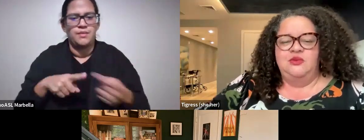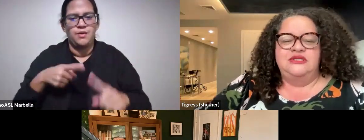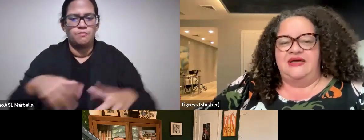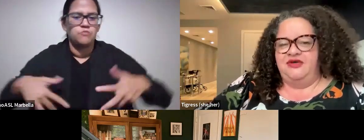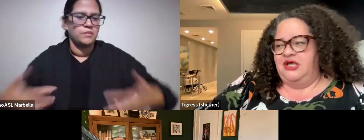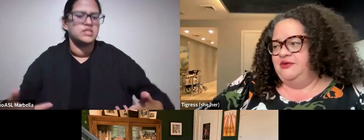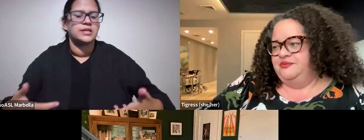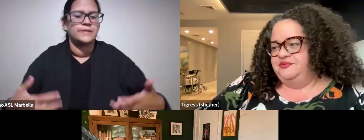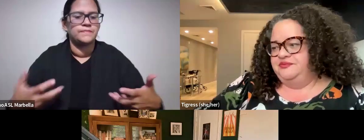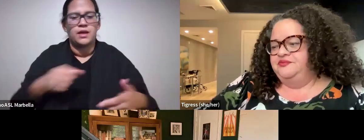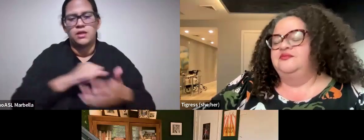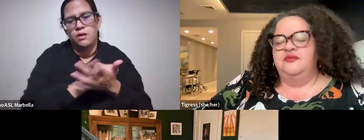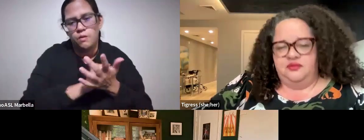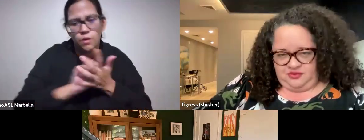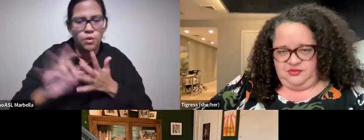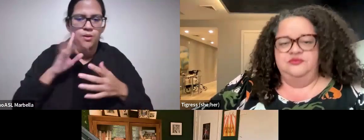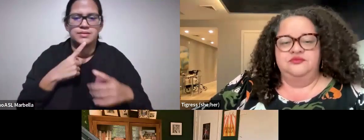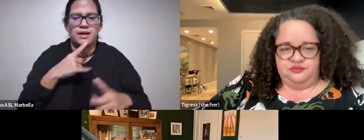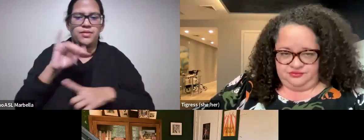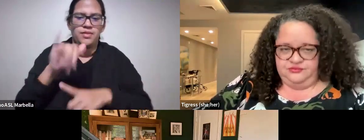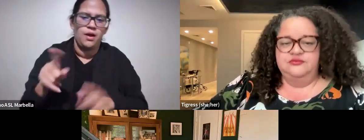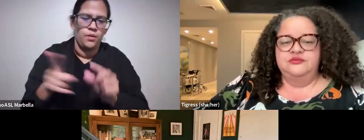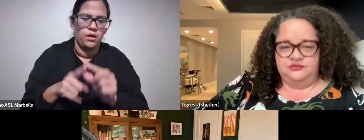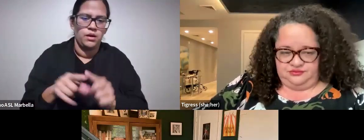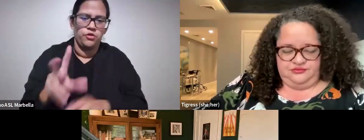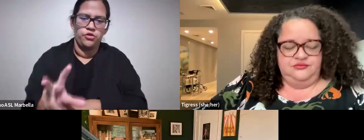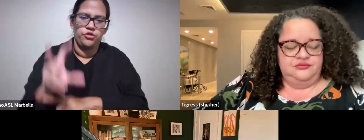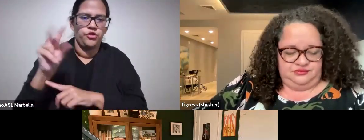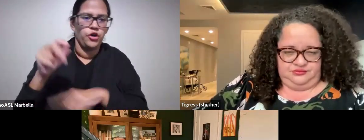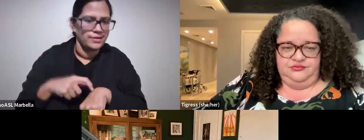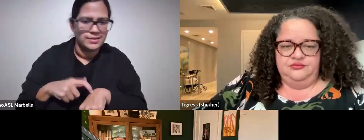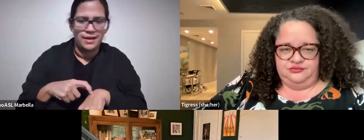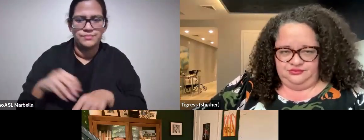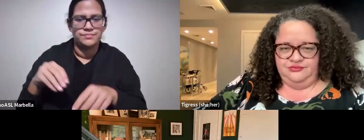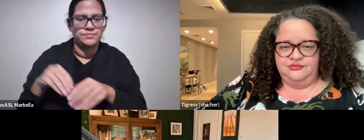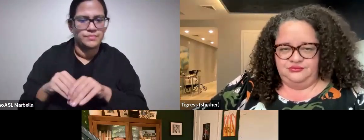And they're all going to say that word 30 times on every page. Yes.